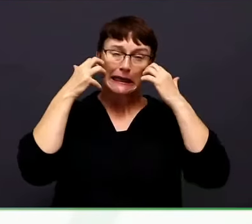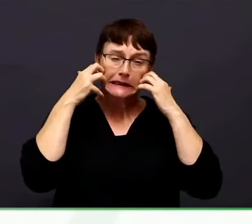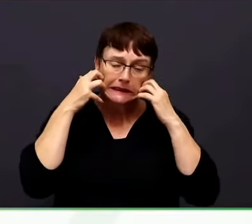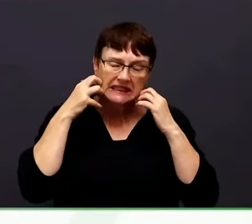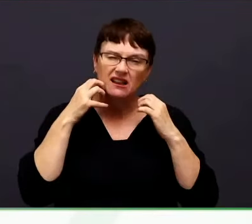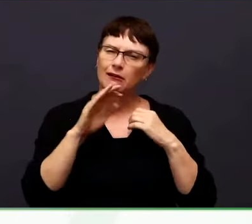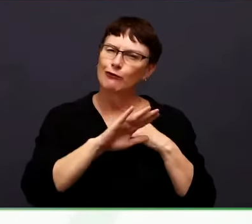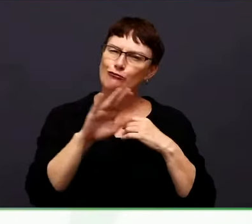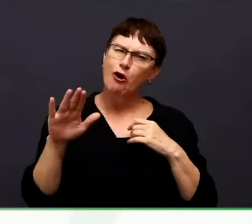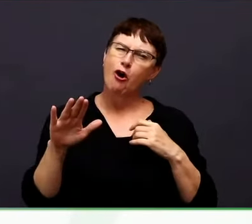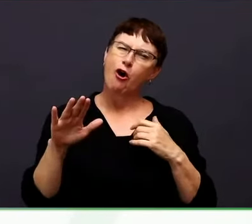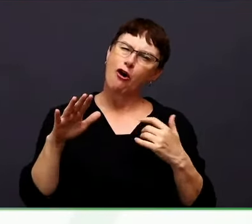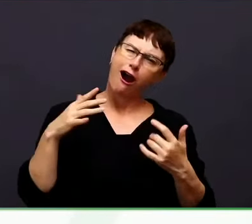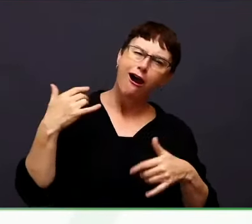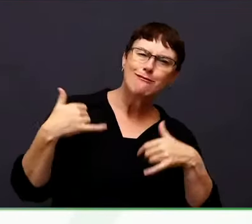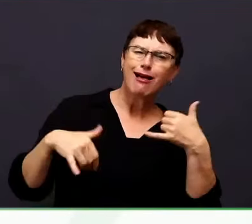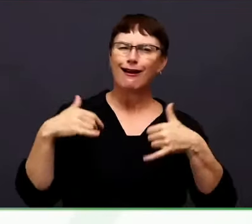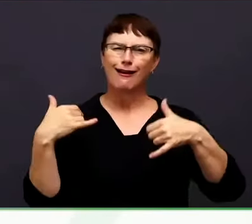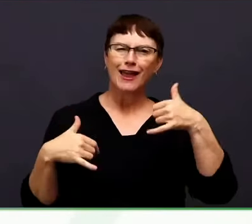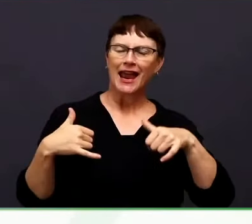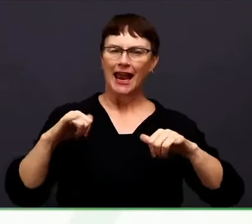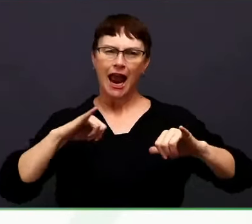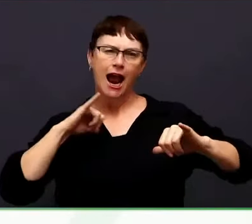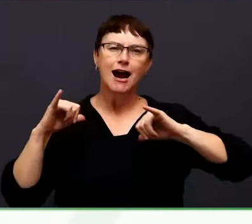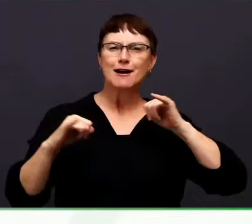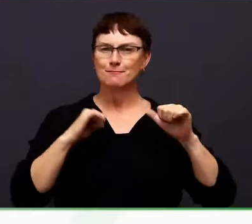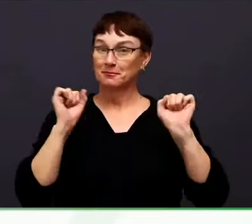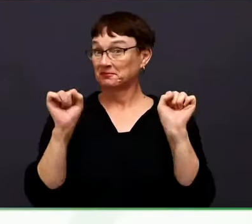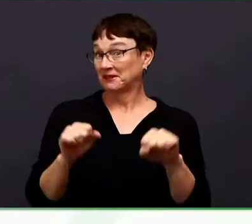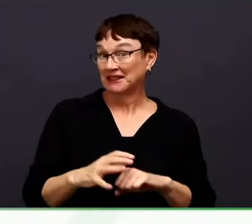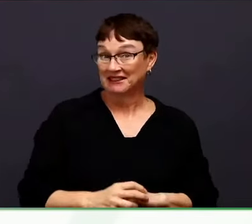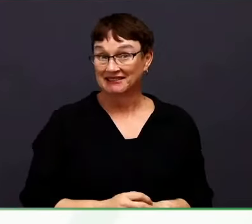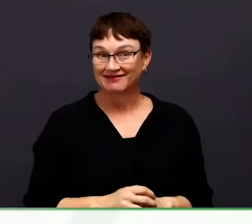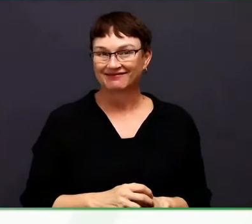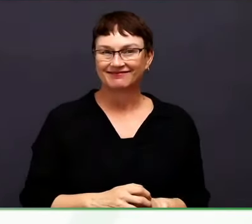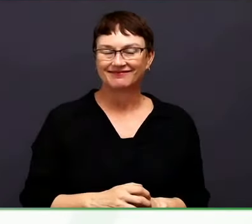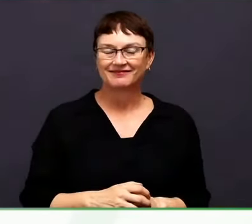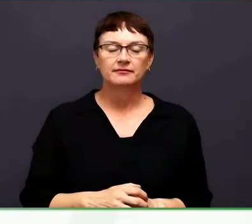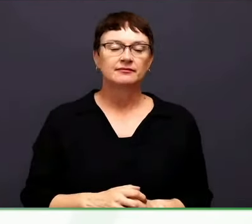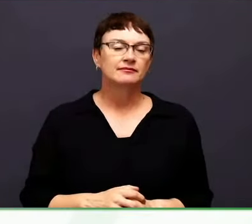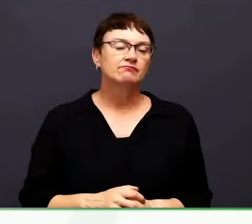There is another example, we make a lot of qualifying work in our